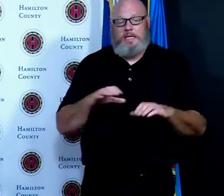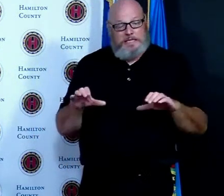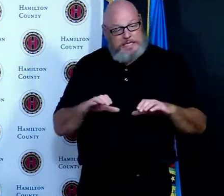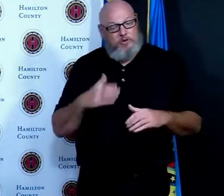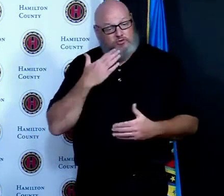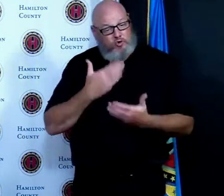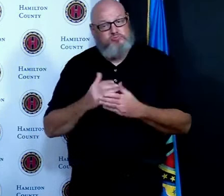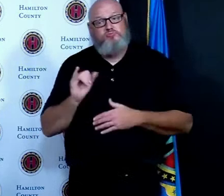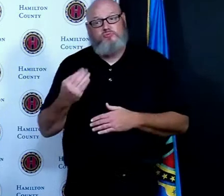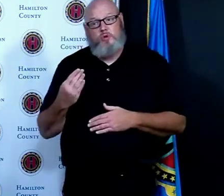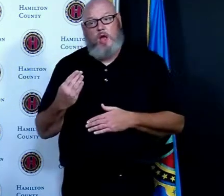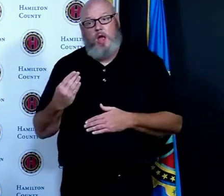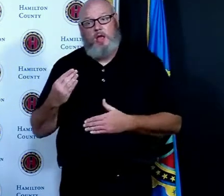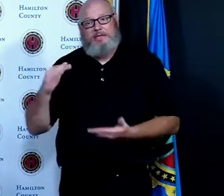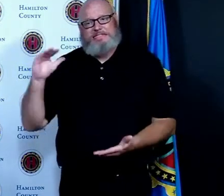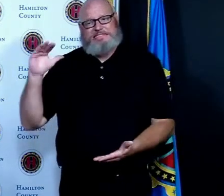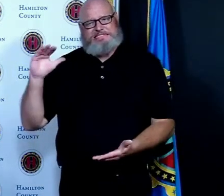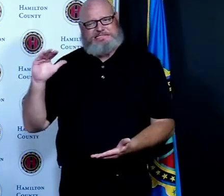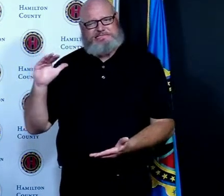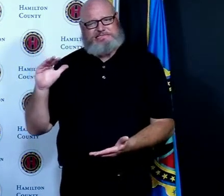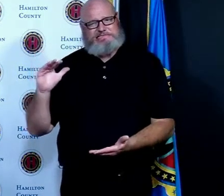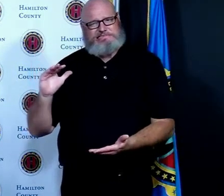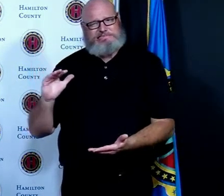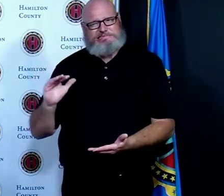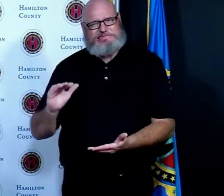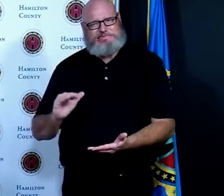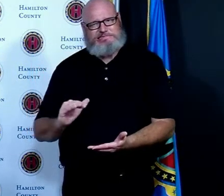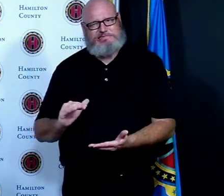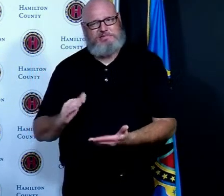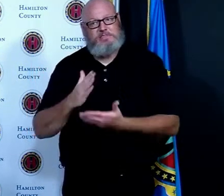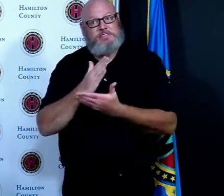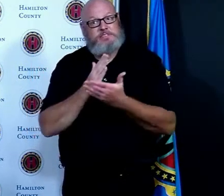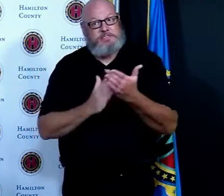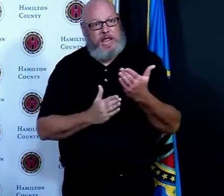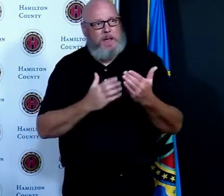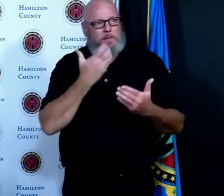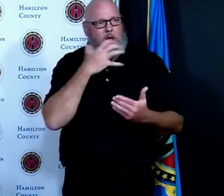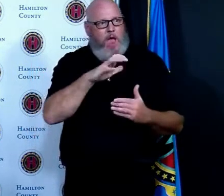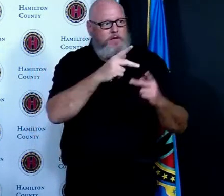we've had a couple upticks a couple of hot spots before we've mobilized resources we've